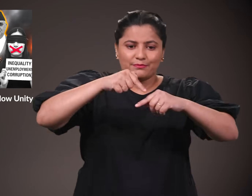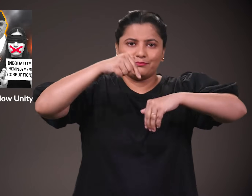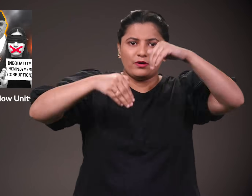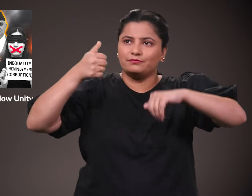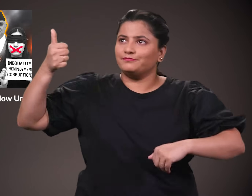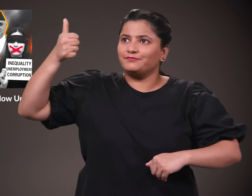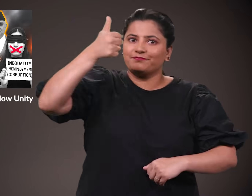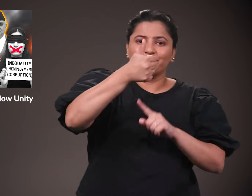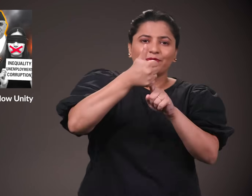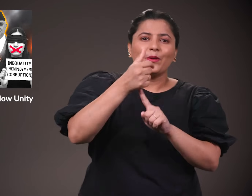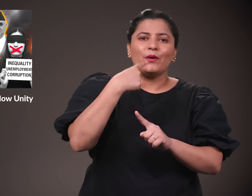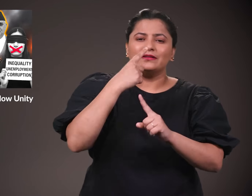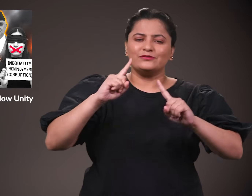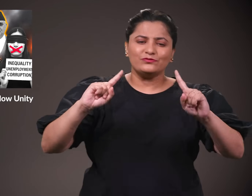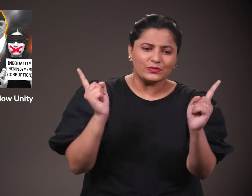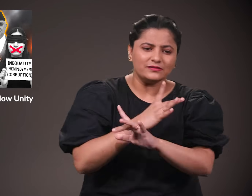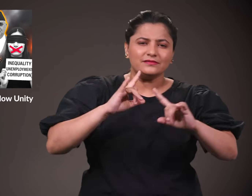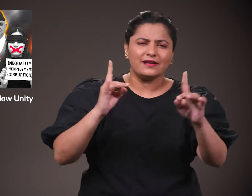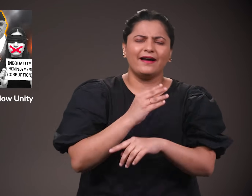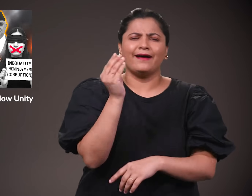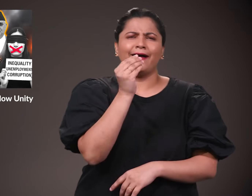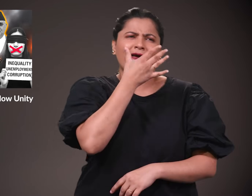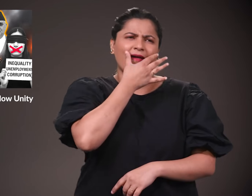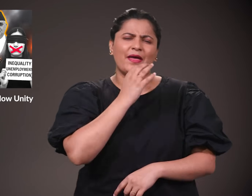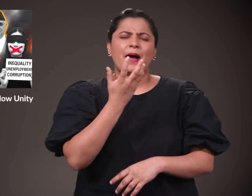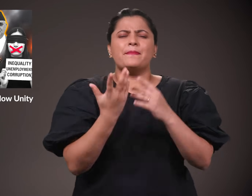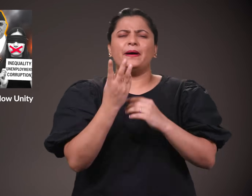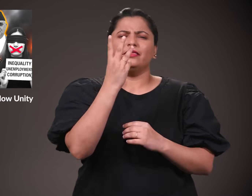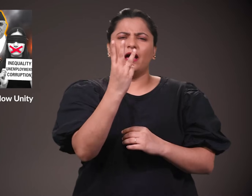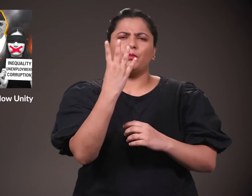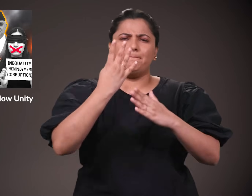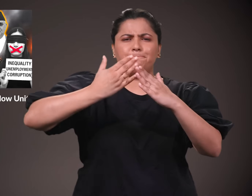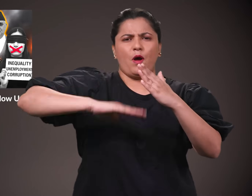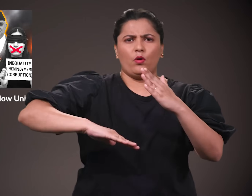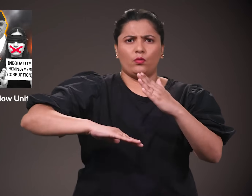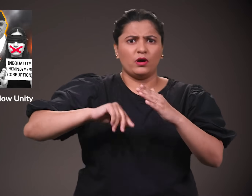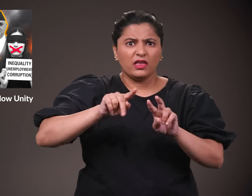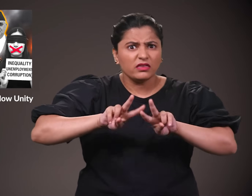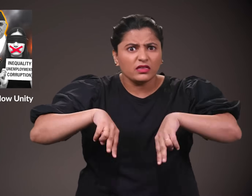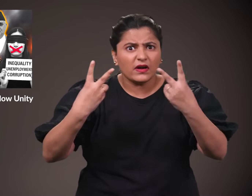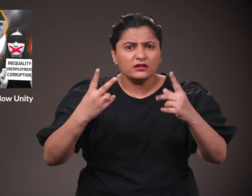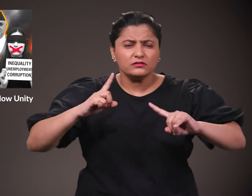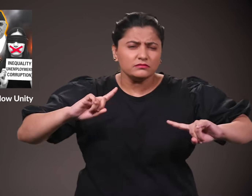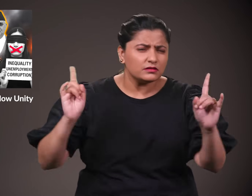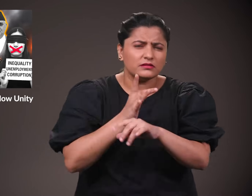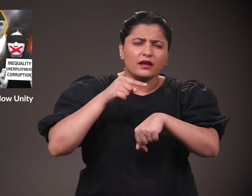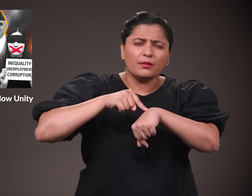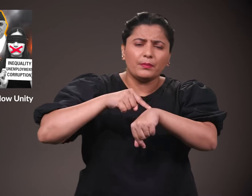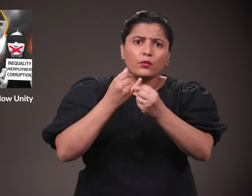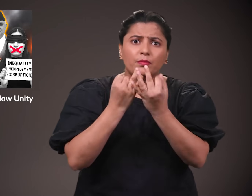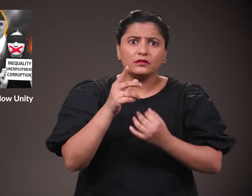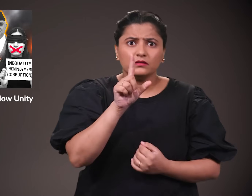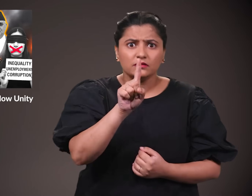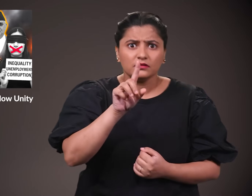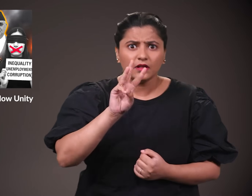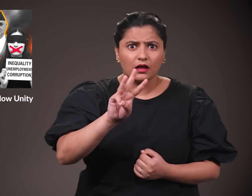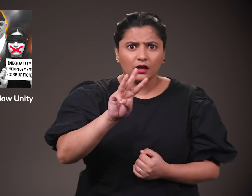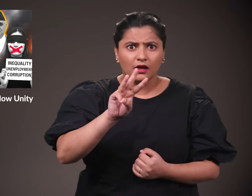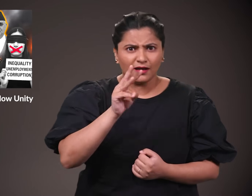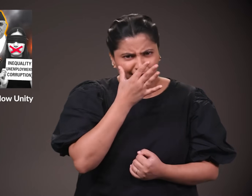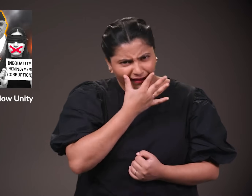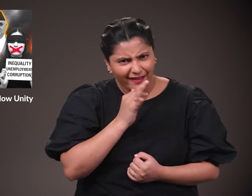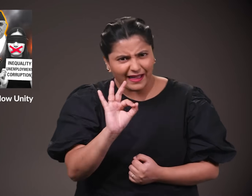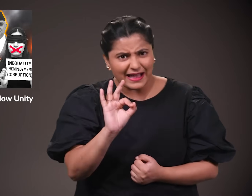Nepal has changed governments 13 times in 17 years, far more than the usual 3 or 4. Is this justifiable?